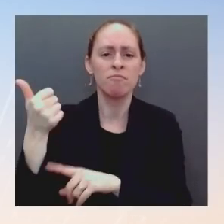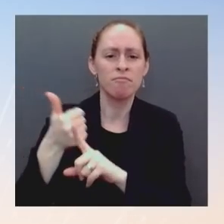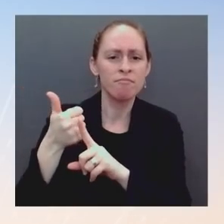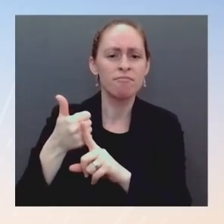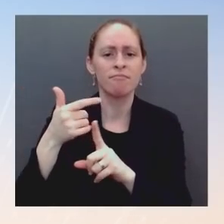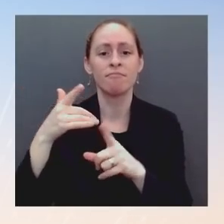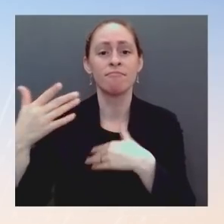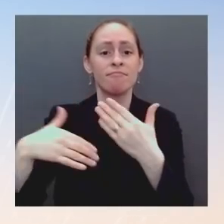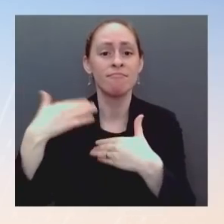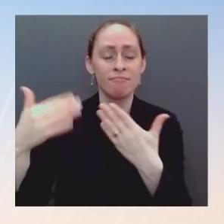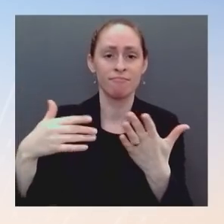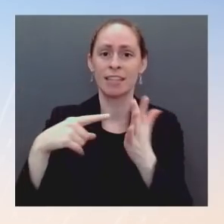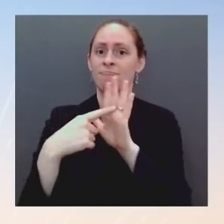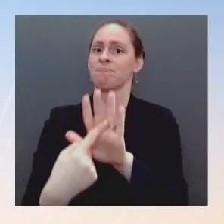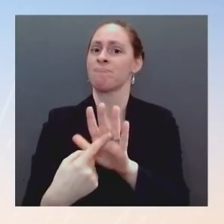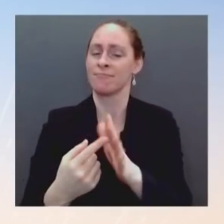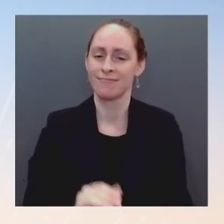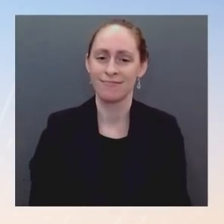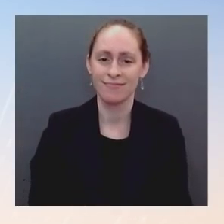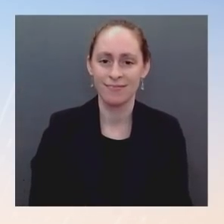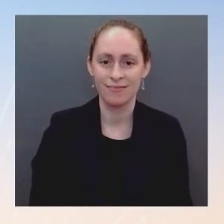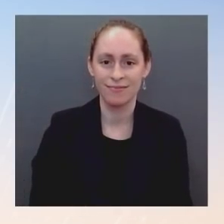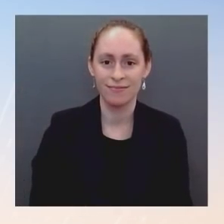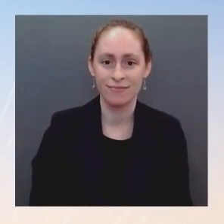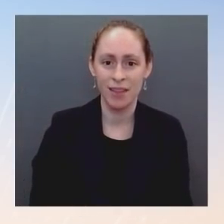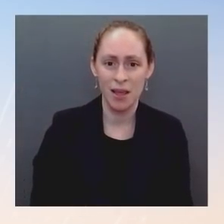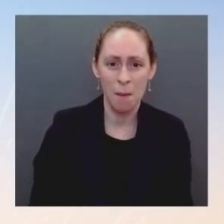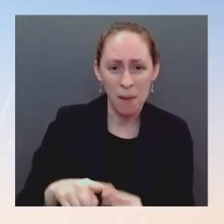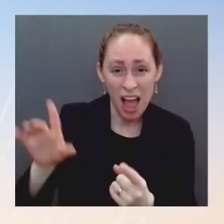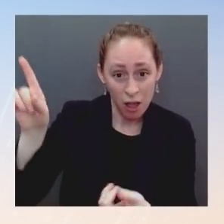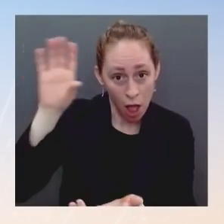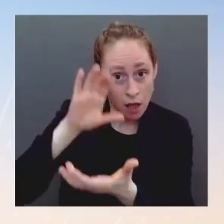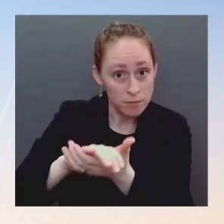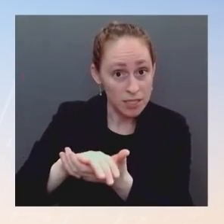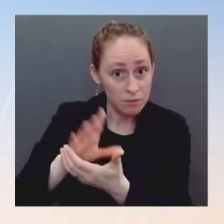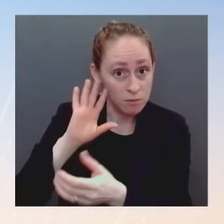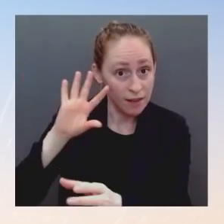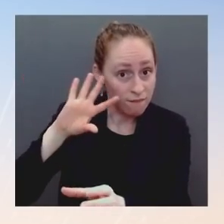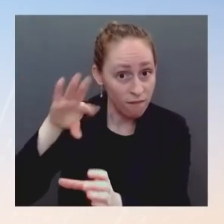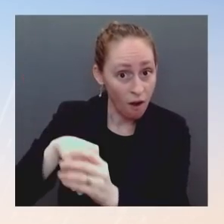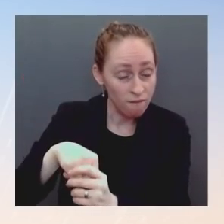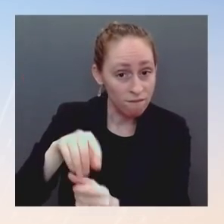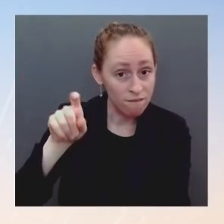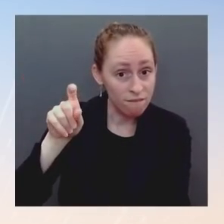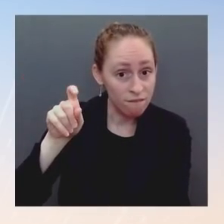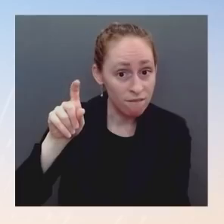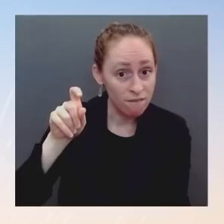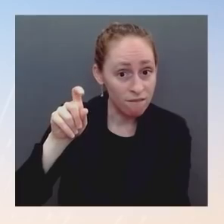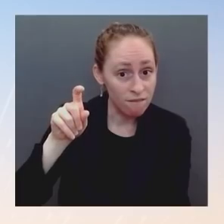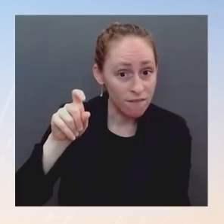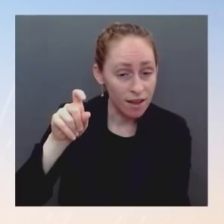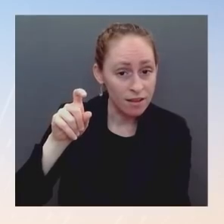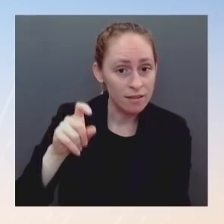had nothing to do with it? Just to put . Ms. Psaki: Again, I would say that her experience and her impeccable credentials